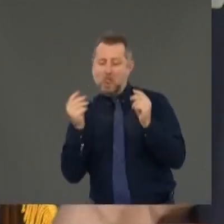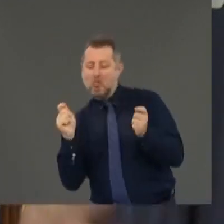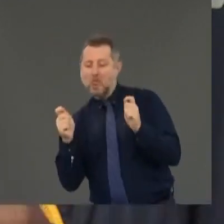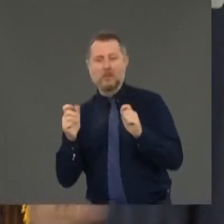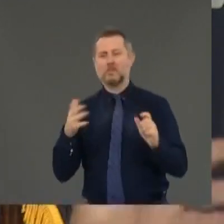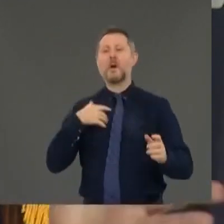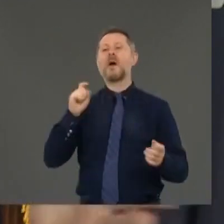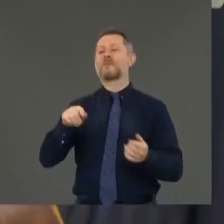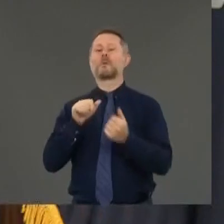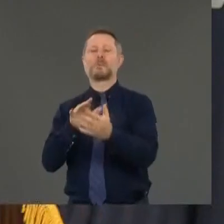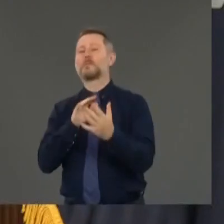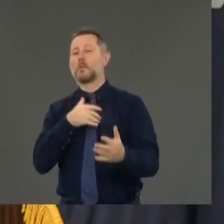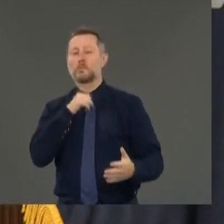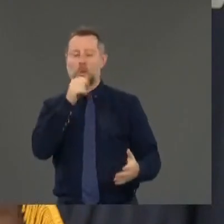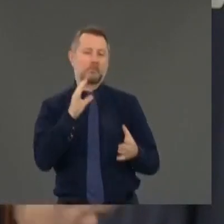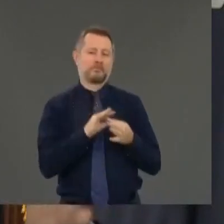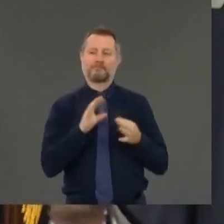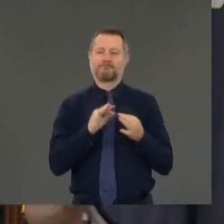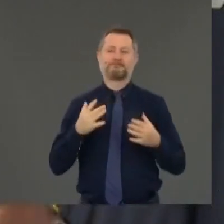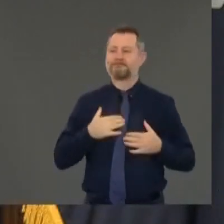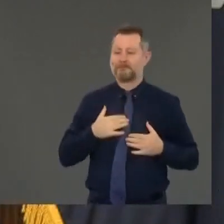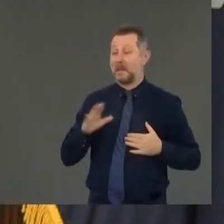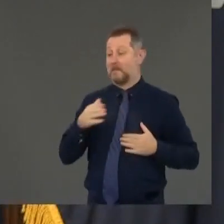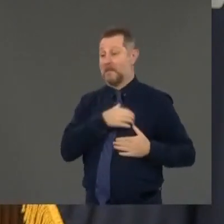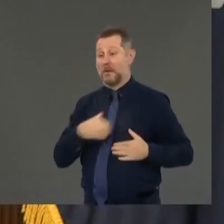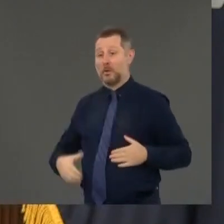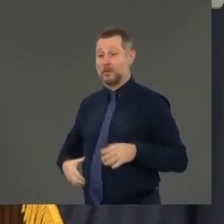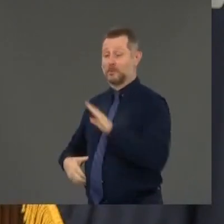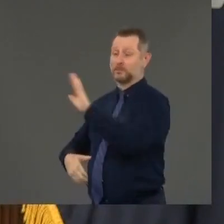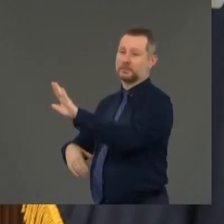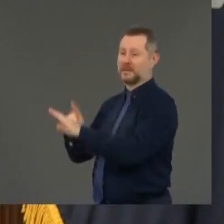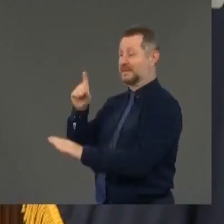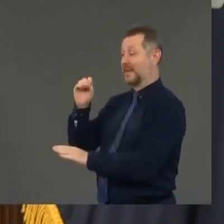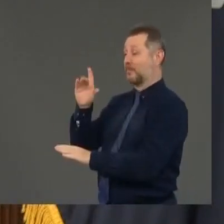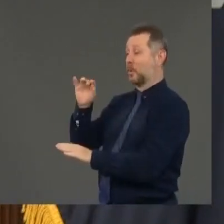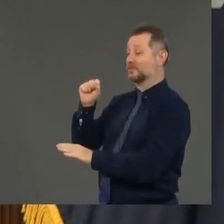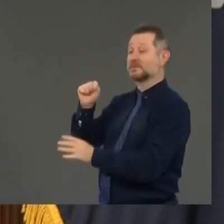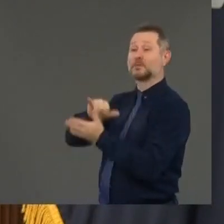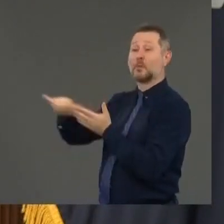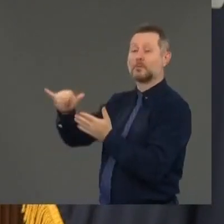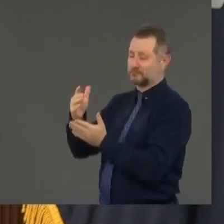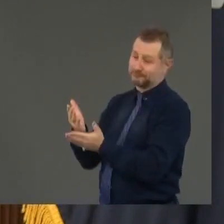YOU HAVE ALSO PIECEMEAL